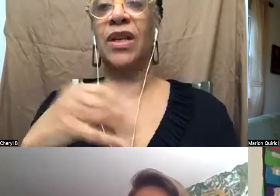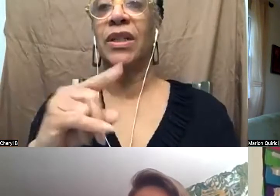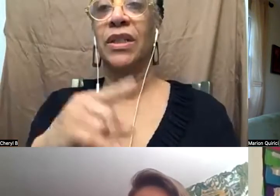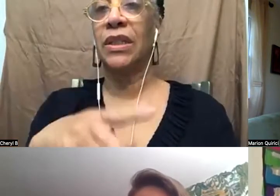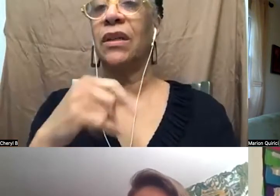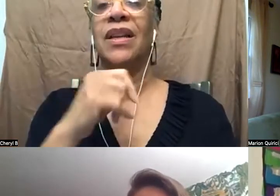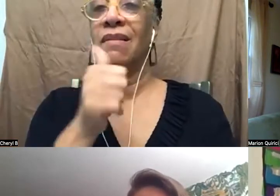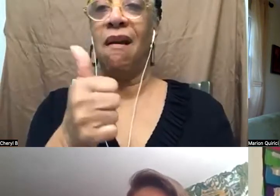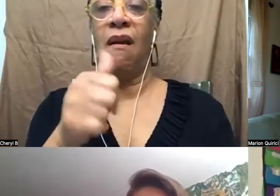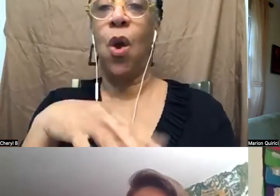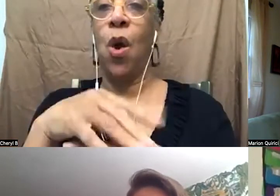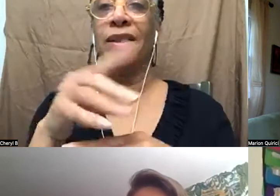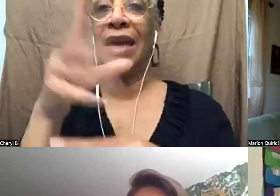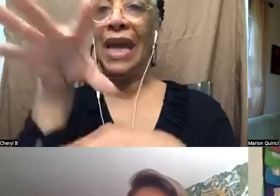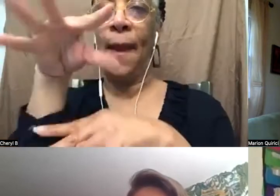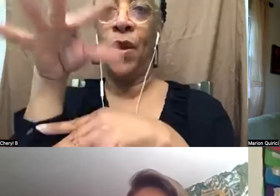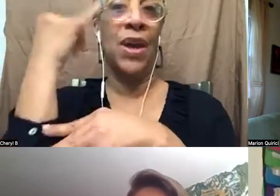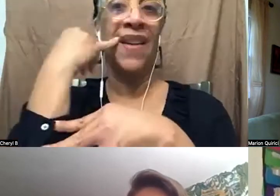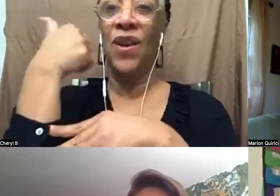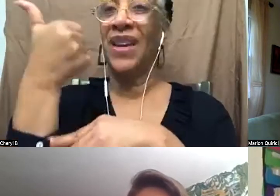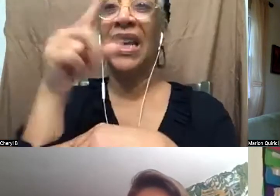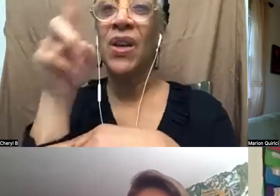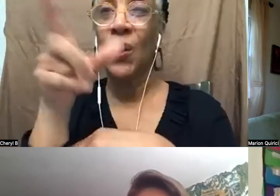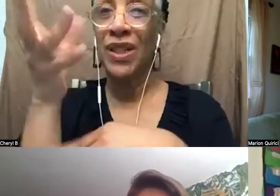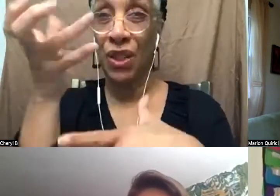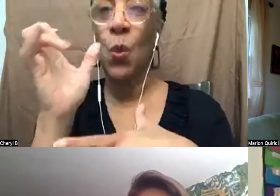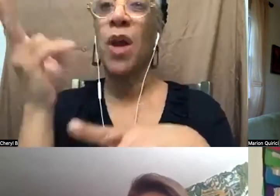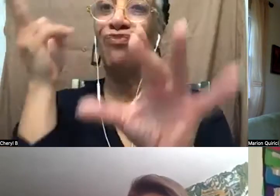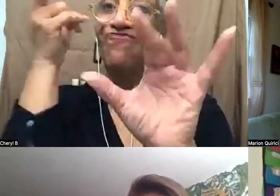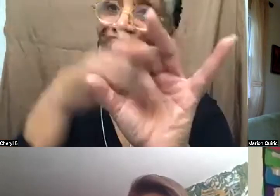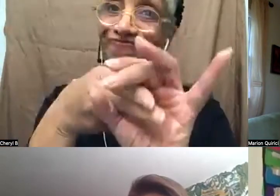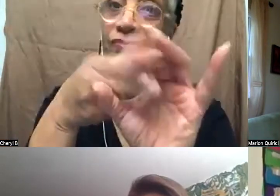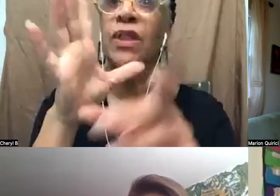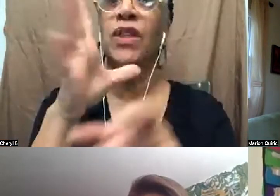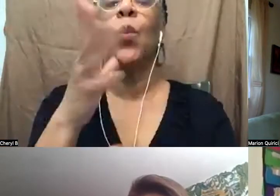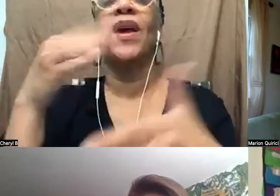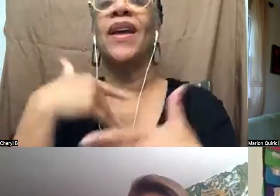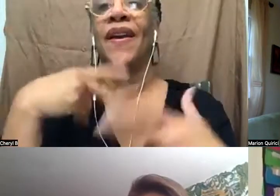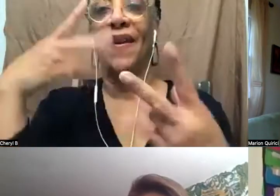If you have any questions or thoughts to contribute to the conversation, we invite you to participate at any time using